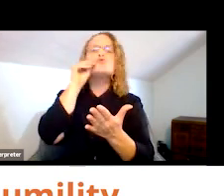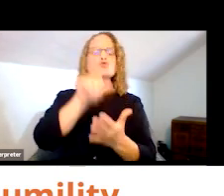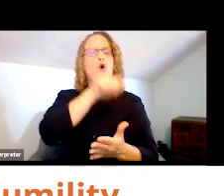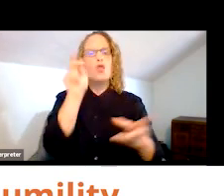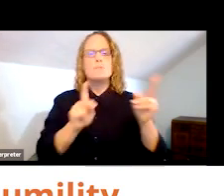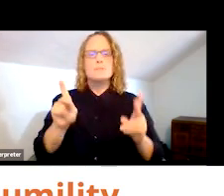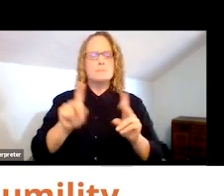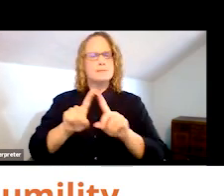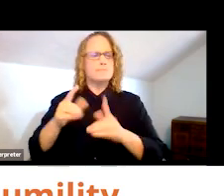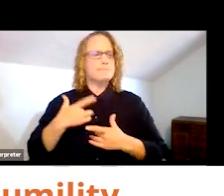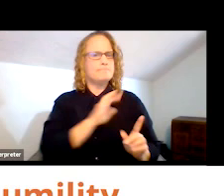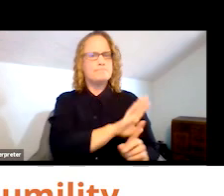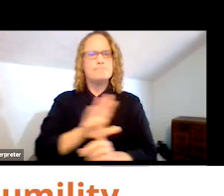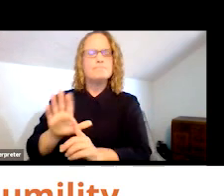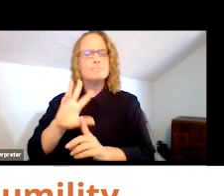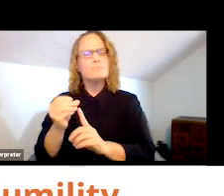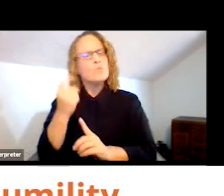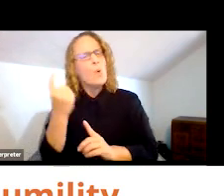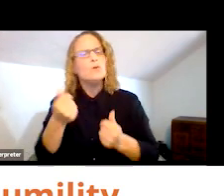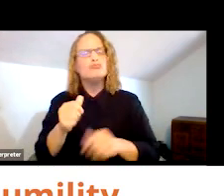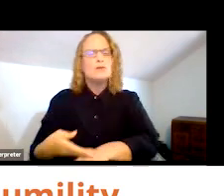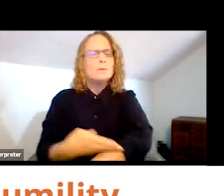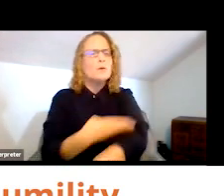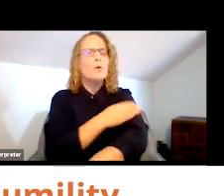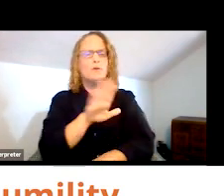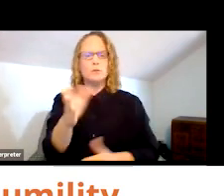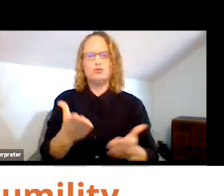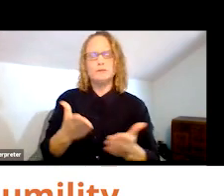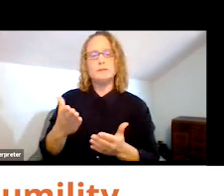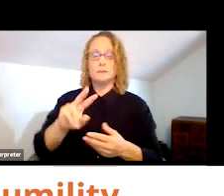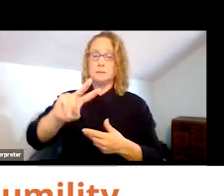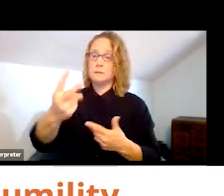being committed to self-evaluation, self-critique,